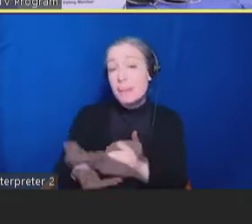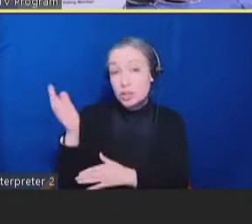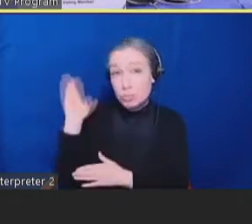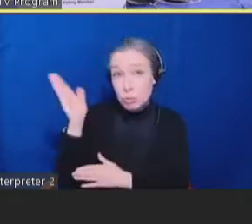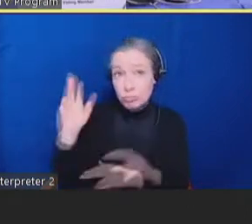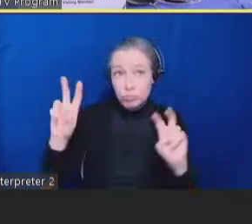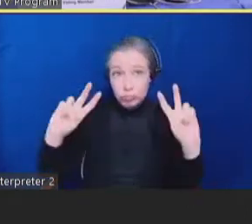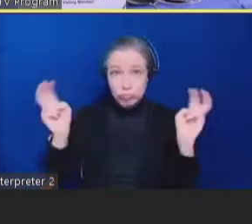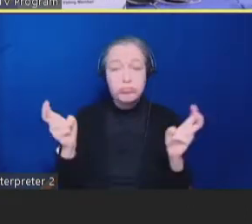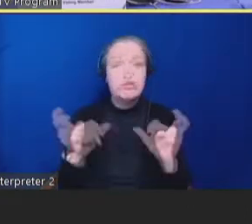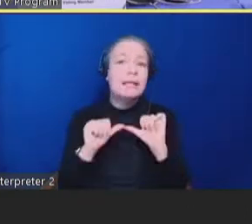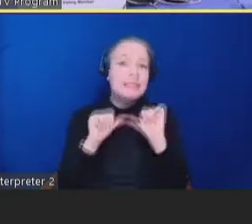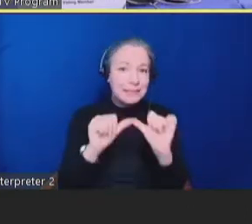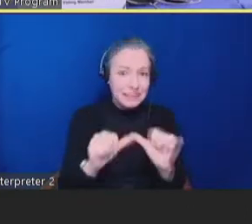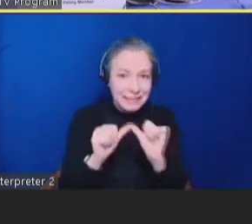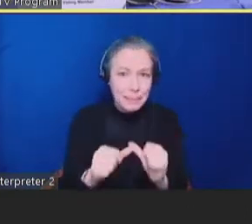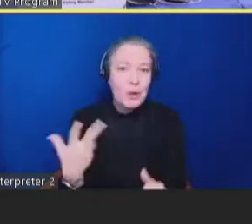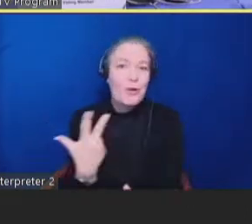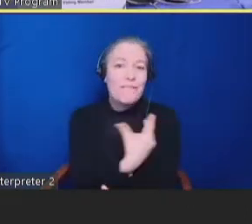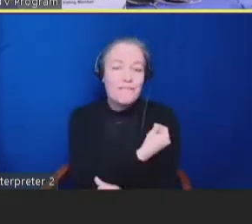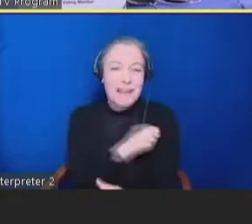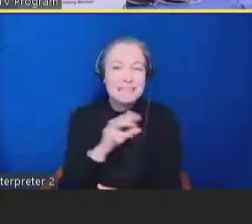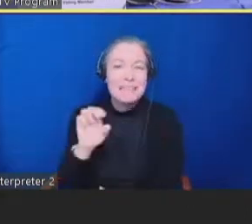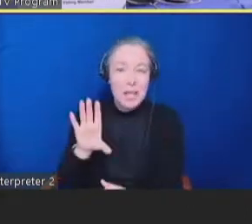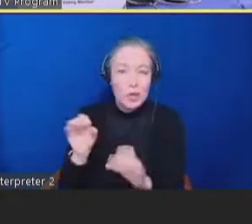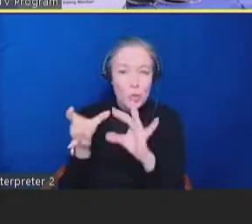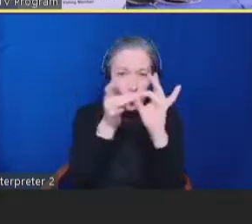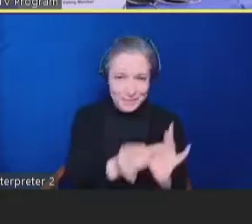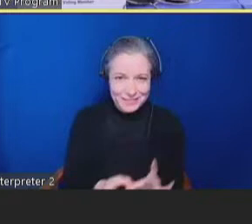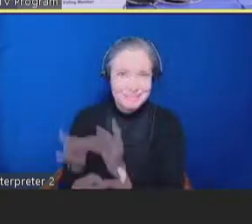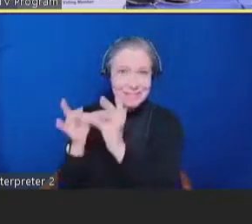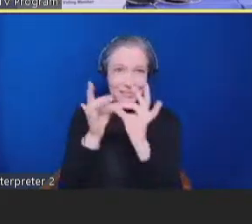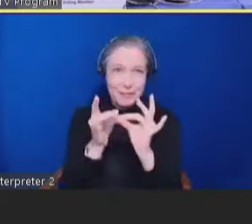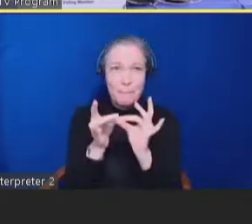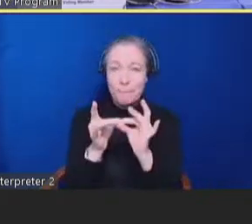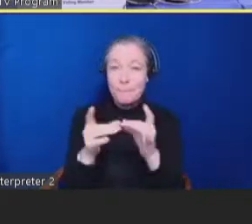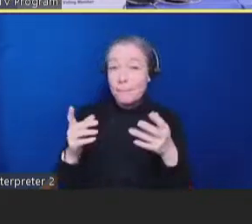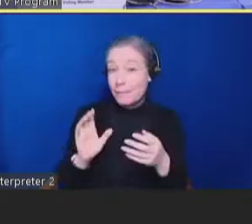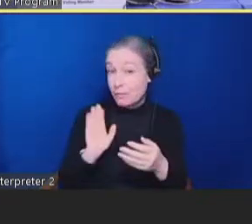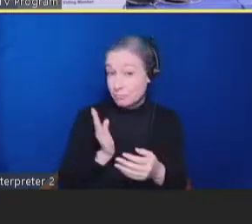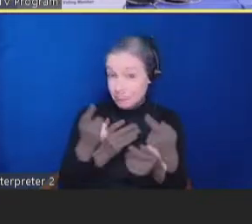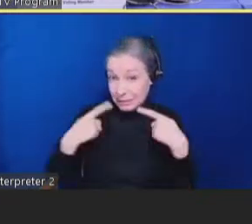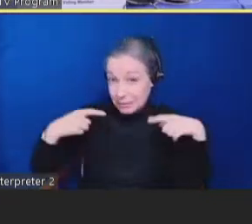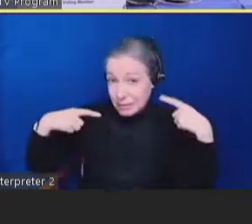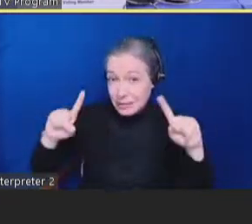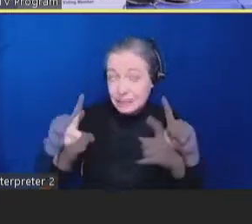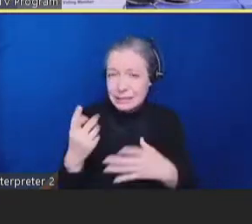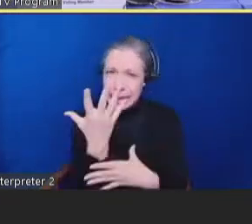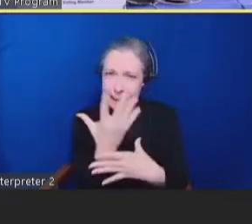Sustainable Vaccine Ecosystem: Successes, Gaps, and Innovation Opportunities." The Economist